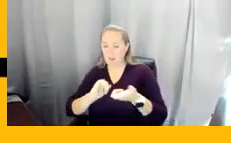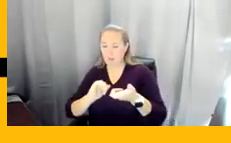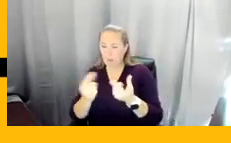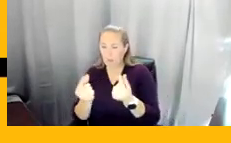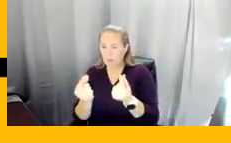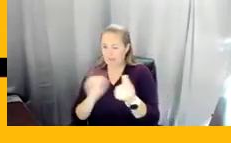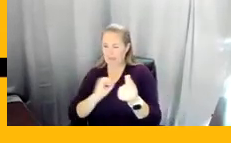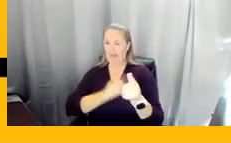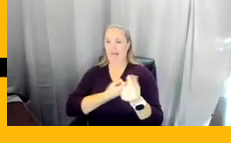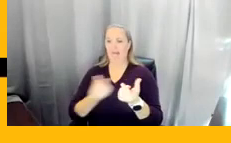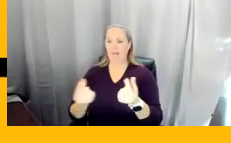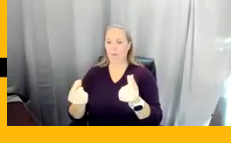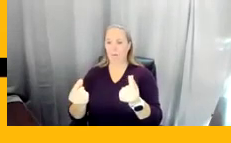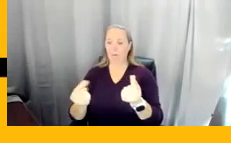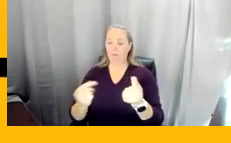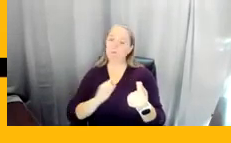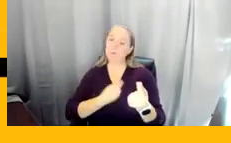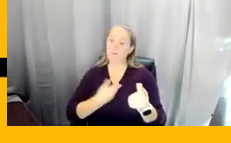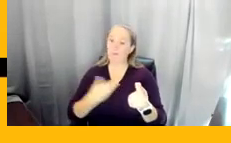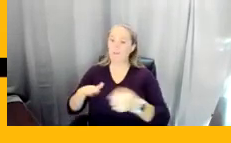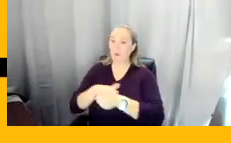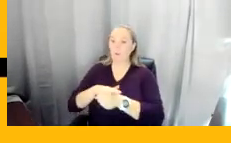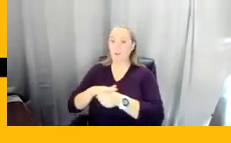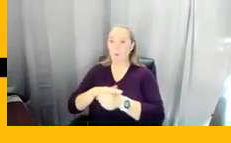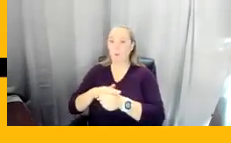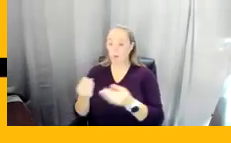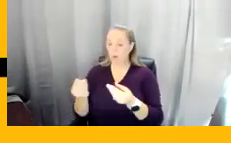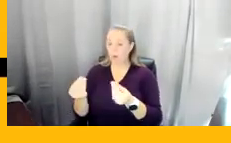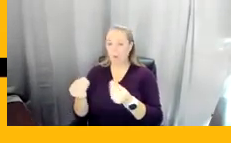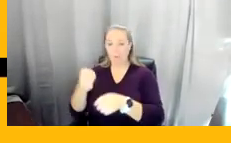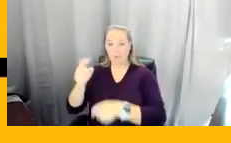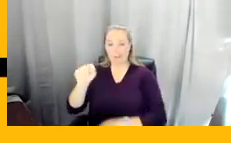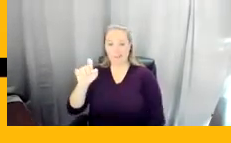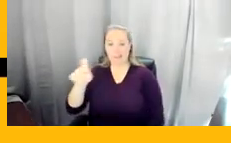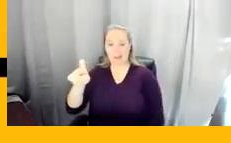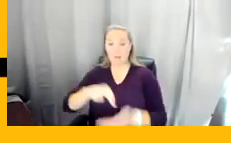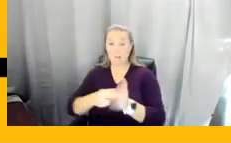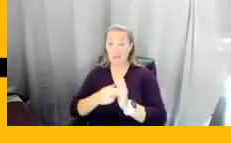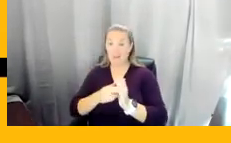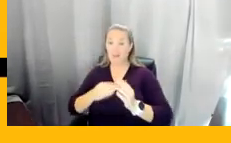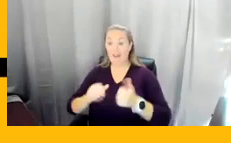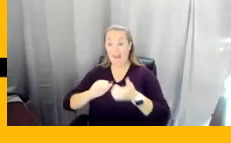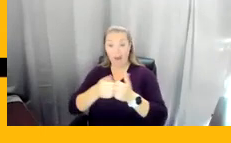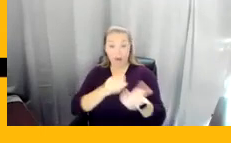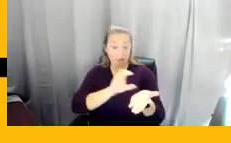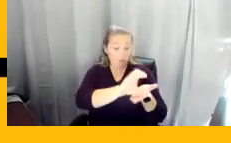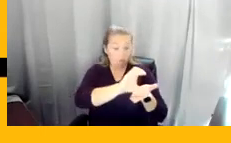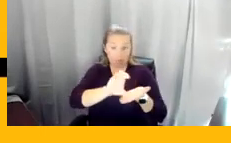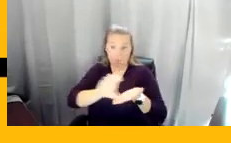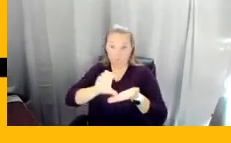. THANK YOU. THE THREE MAJOR GUIDING PRINCIPLES OF THE LEVY OUR CONNECTION, BELONGING, AND WHAT CAN ONLY BE VETERAN, SENIORS AND HUMAN SERVICES LEVY DO